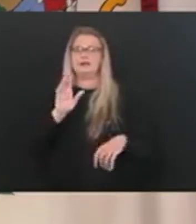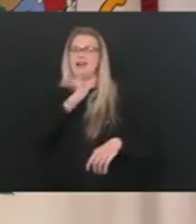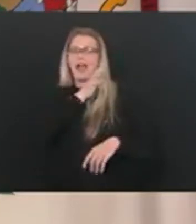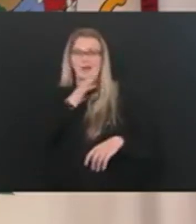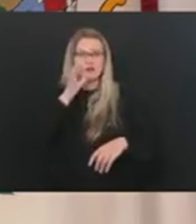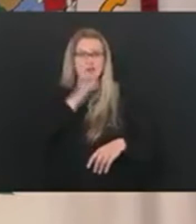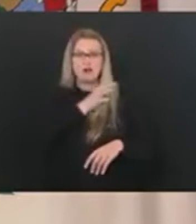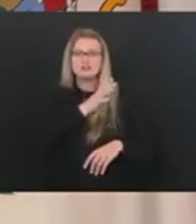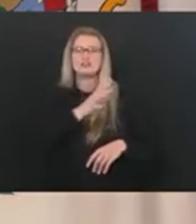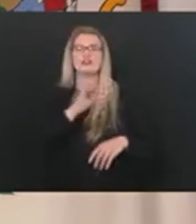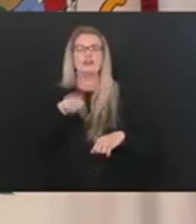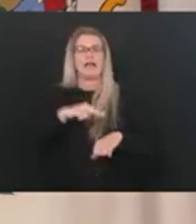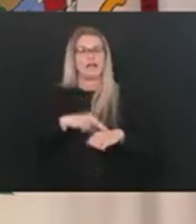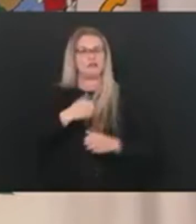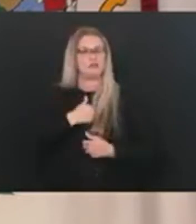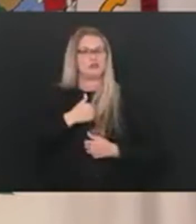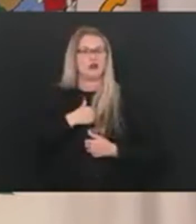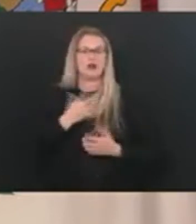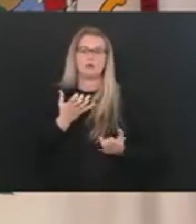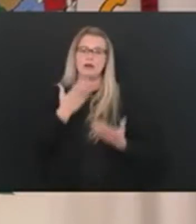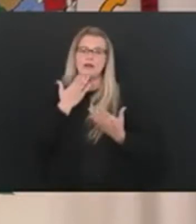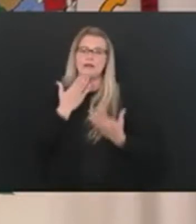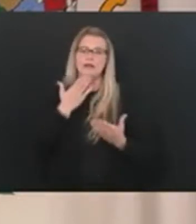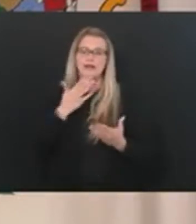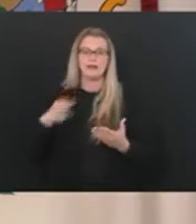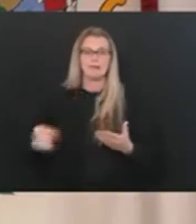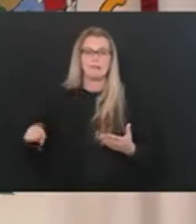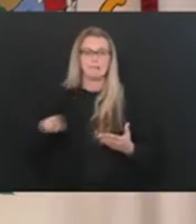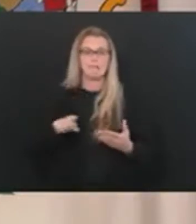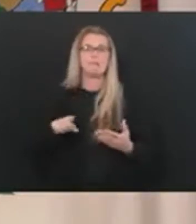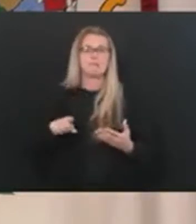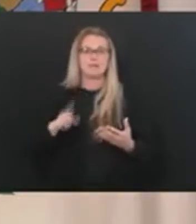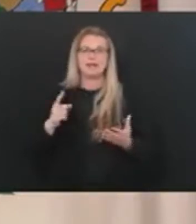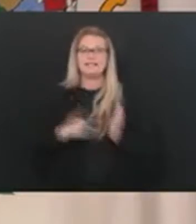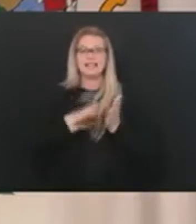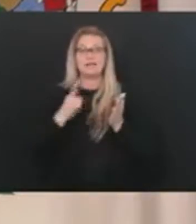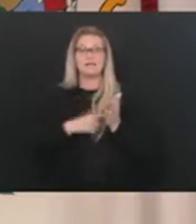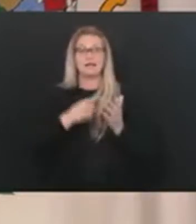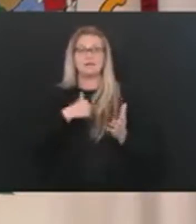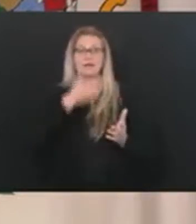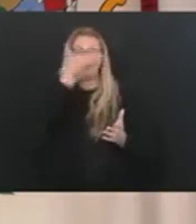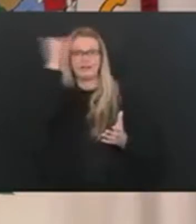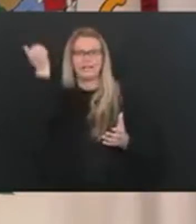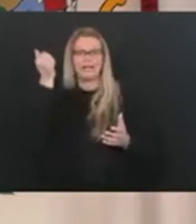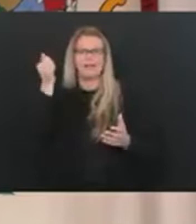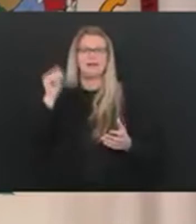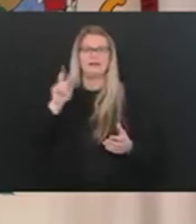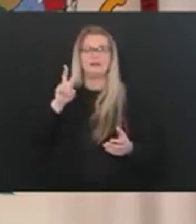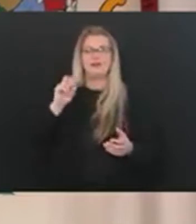FOOD BANKS, THE FOOD BANK VOLUNTEERS, NATURALLY THE DEPARTMENT OF EDUCATION, DEPARTMENT OF AGRICULTURE AND